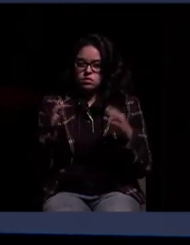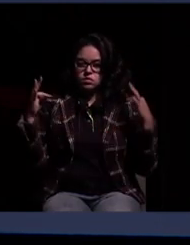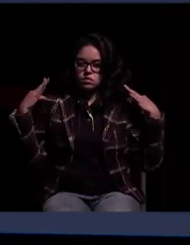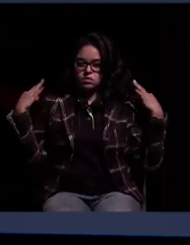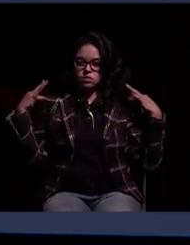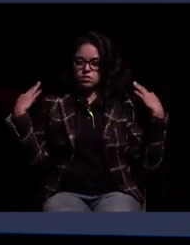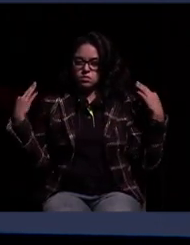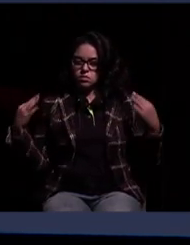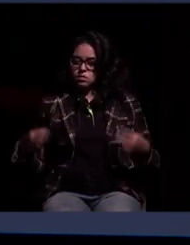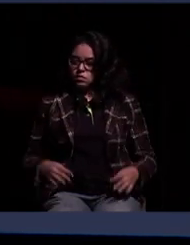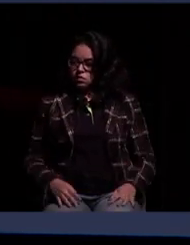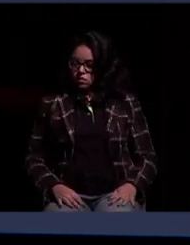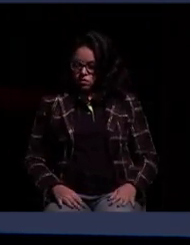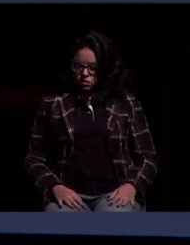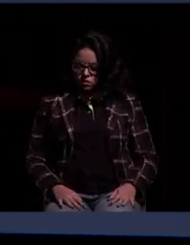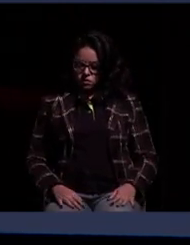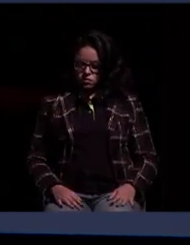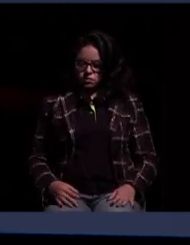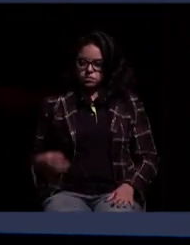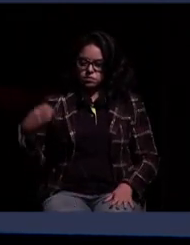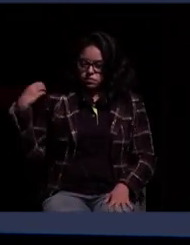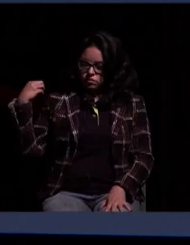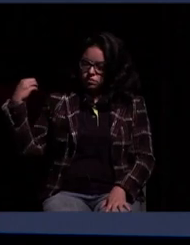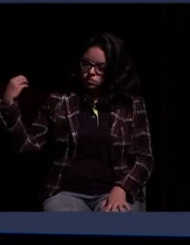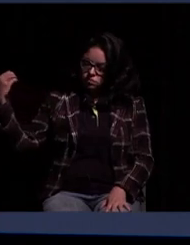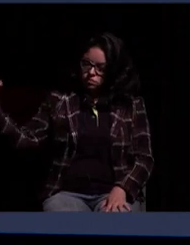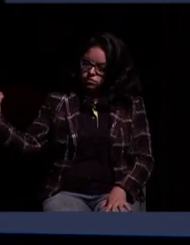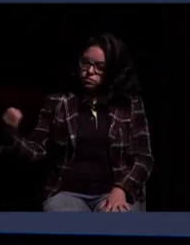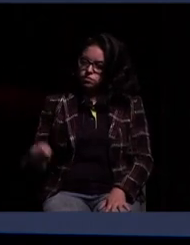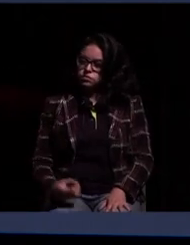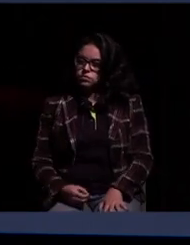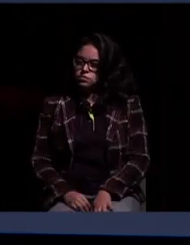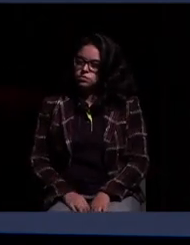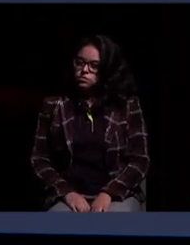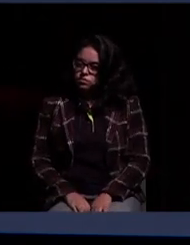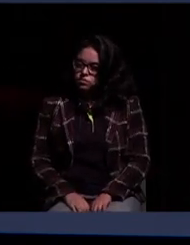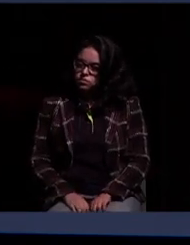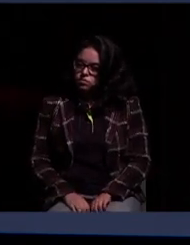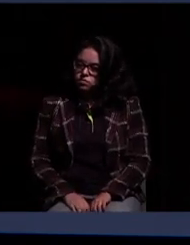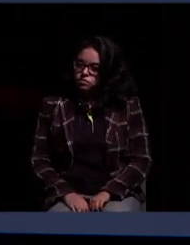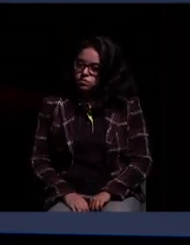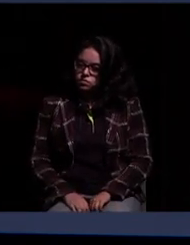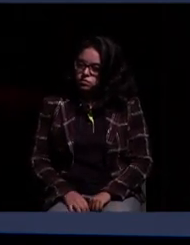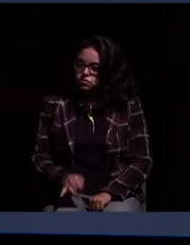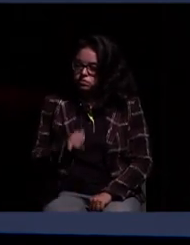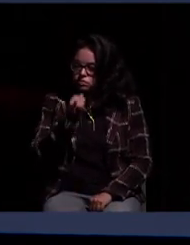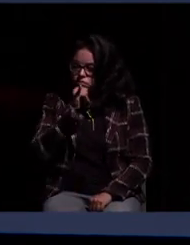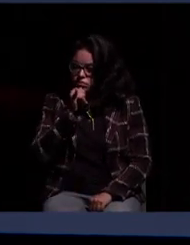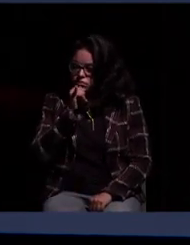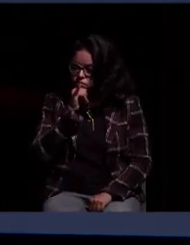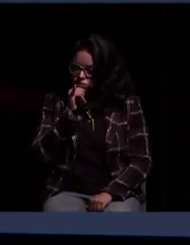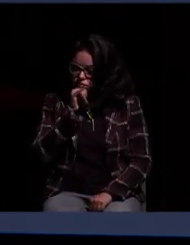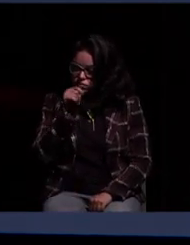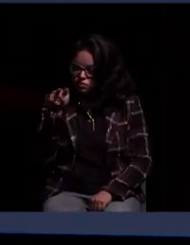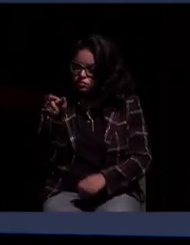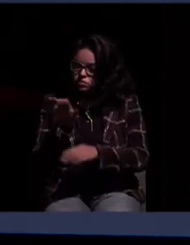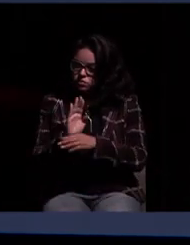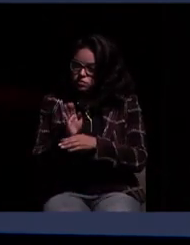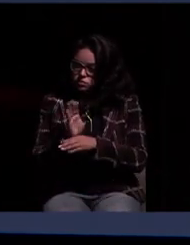of tourism, or for example of the video we watched.